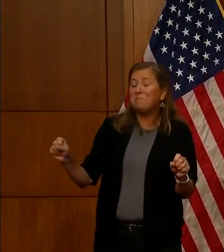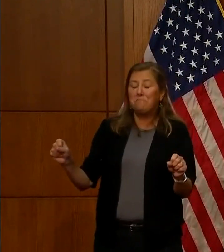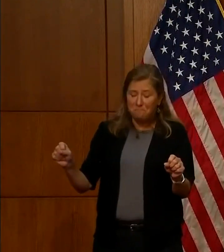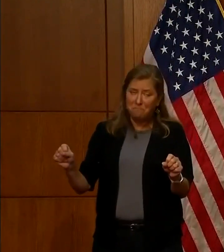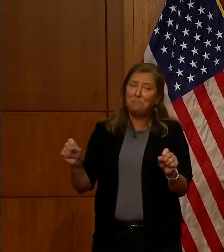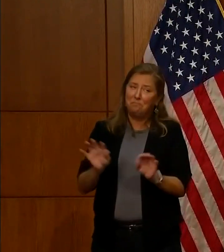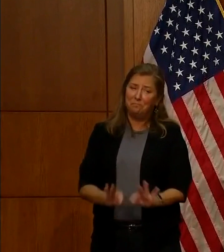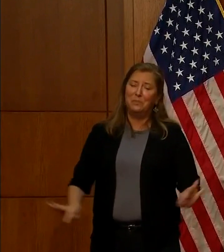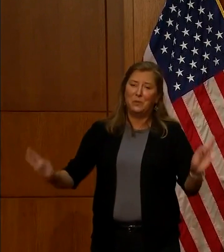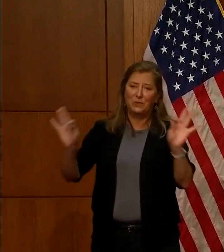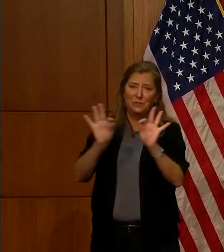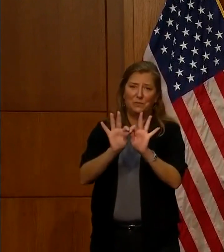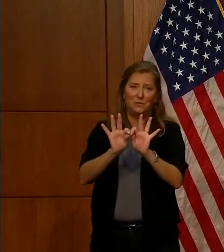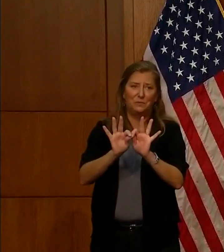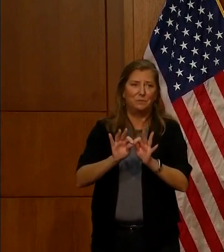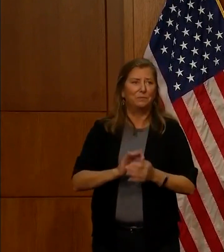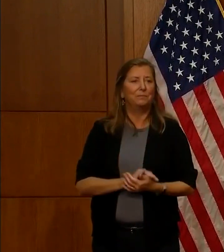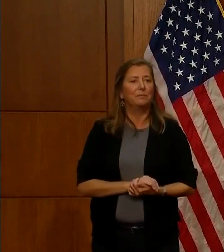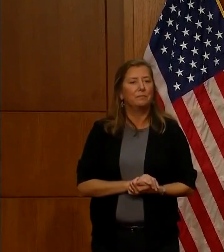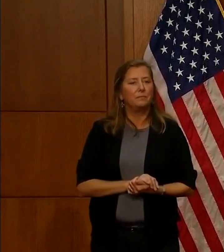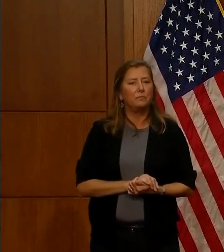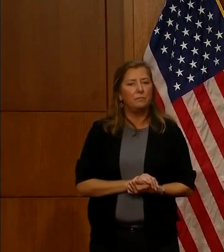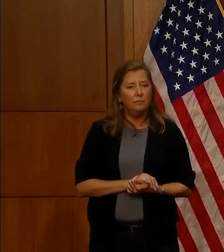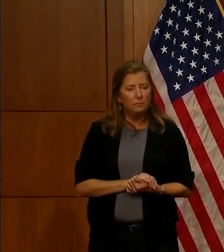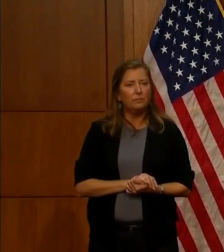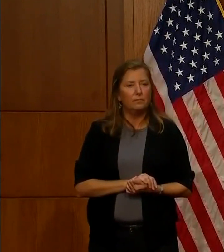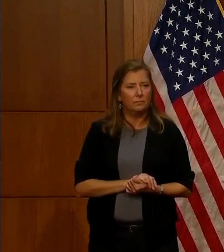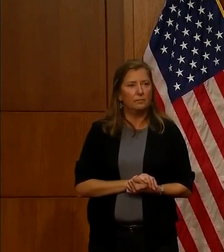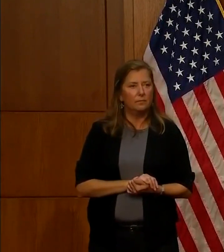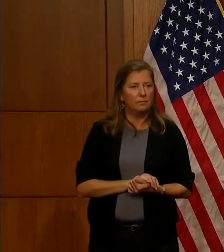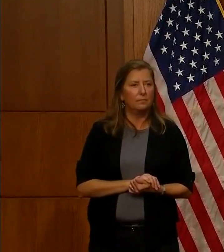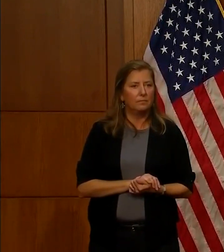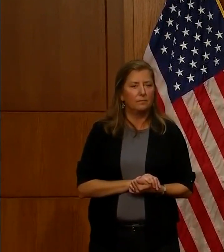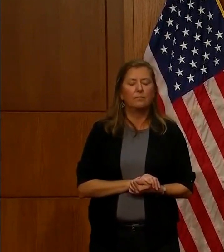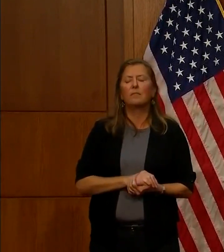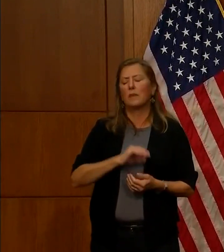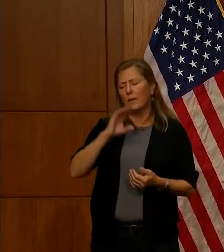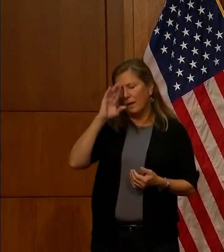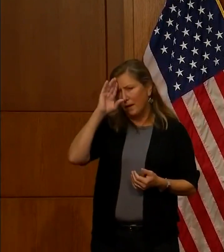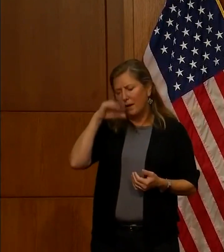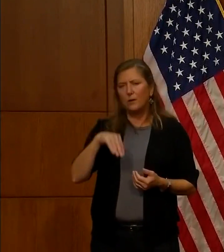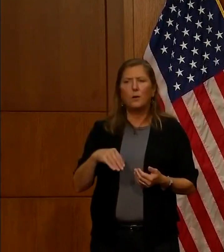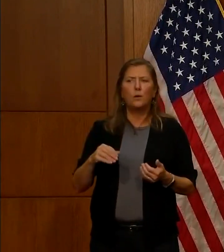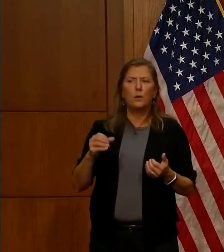EASY. IT'S SAFE AND IT'S VERY